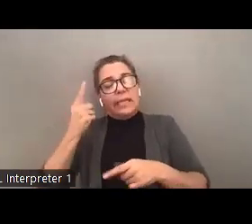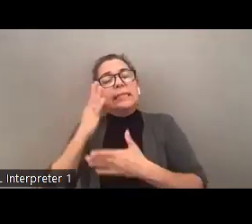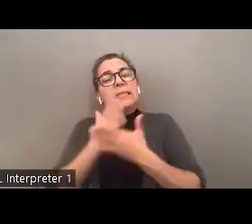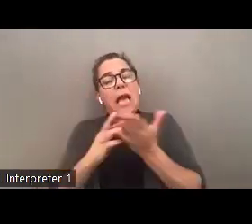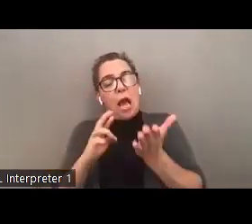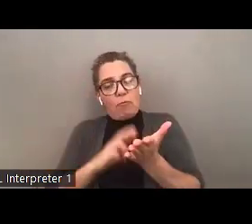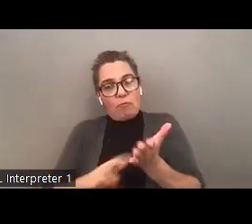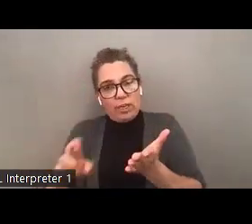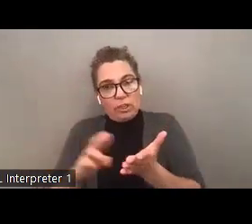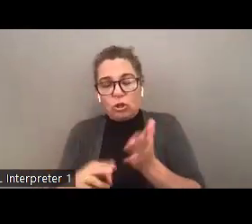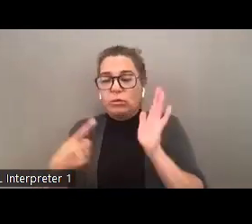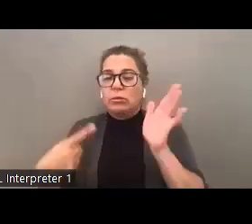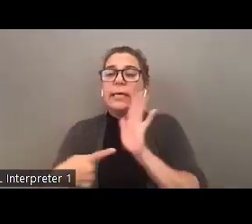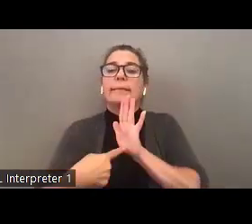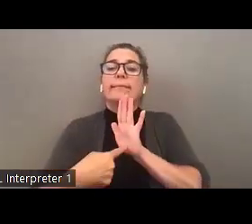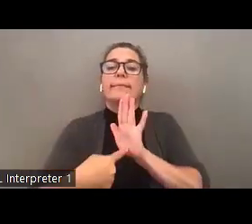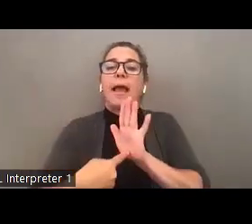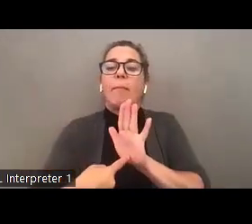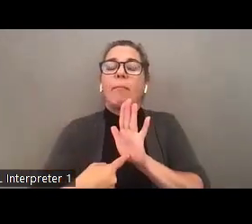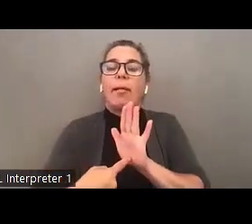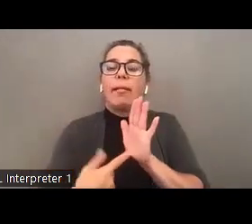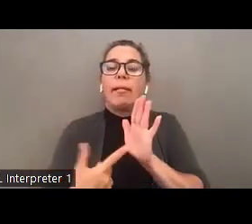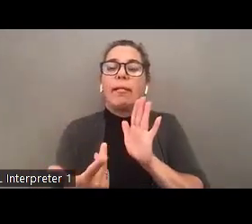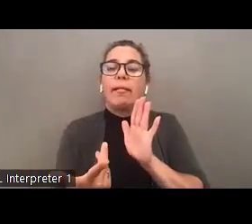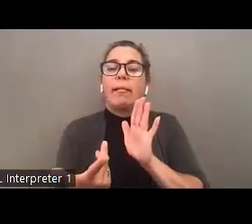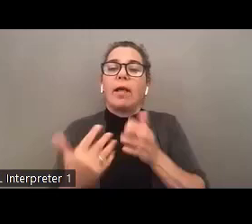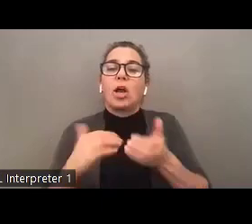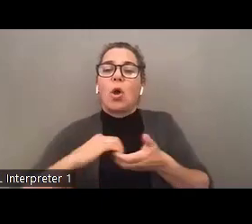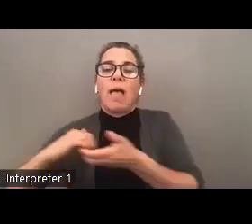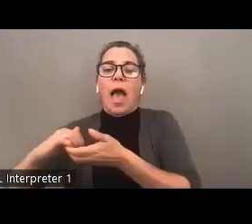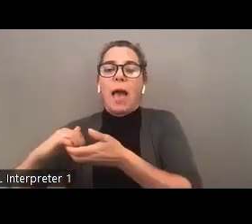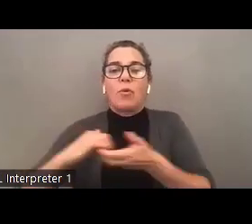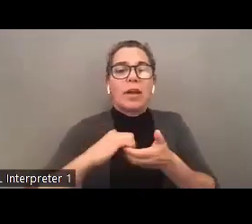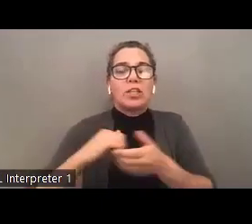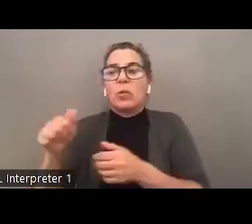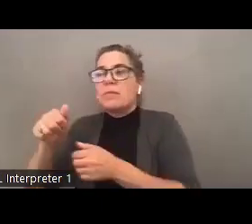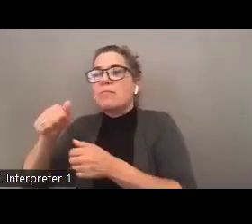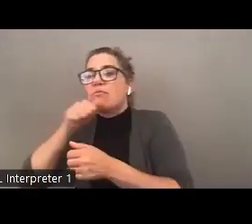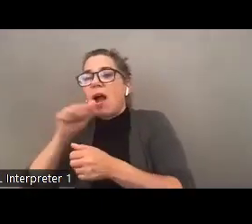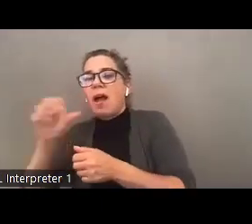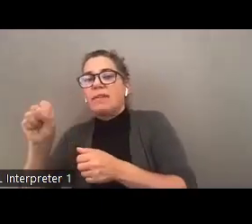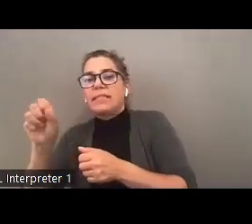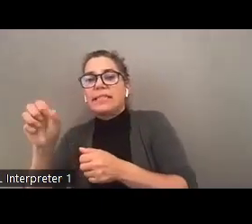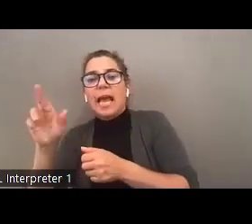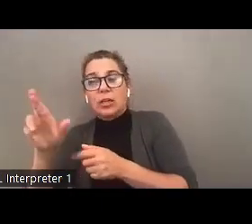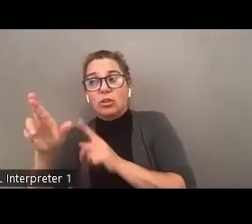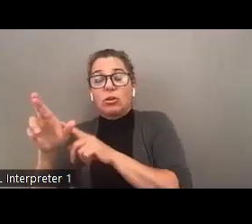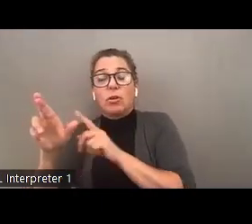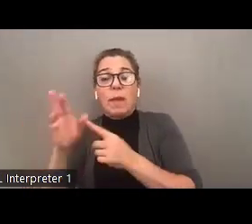for example, collaborations with the private sector, may introduce questions about how